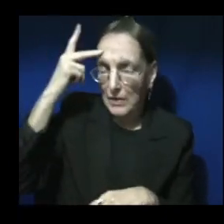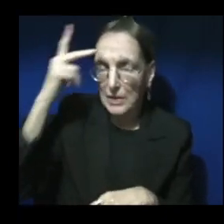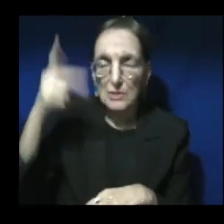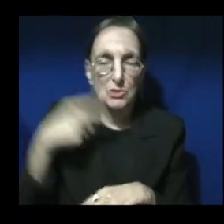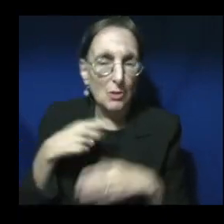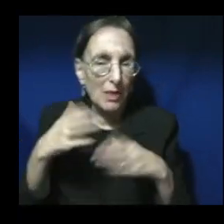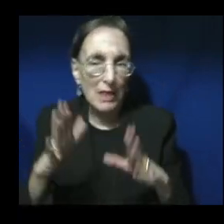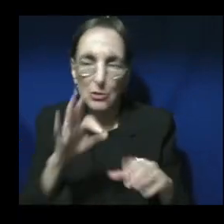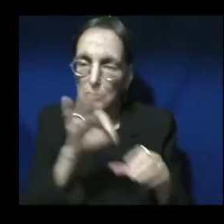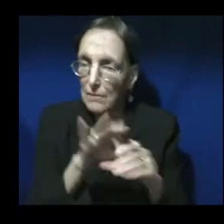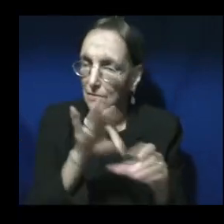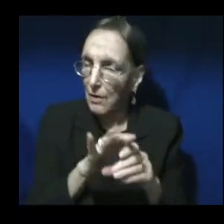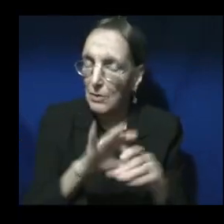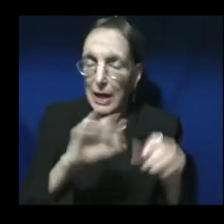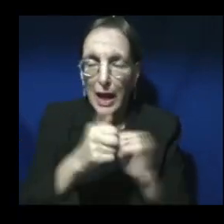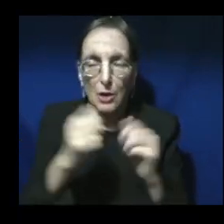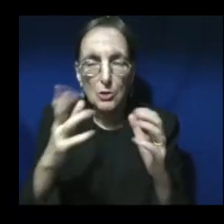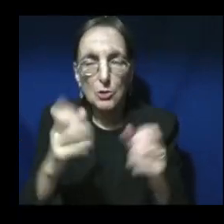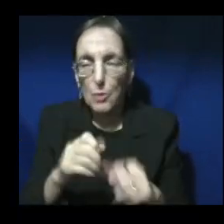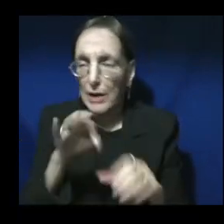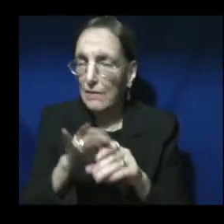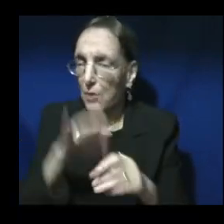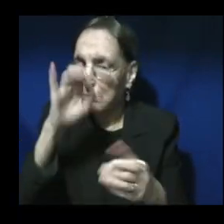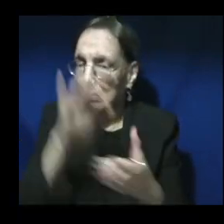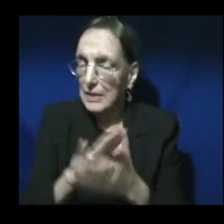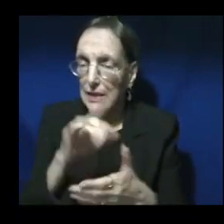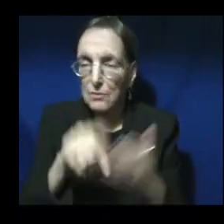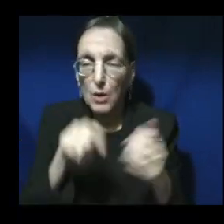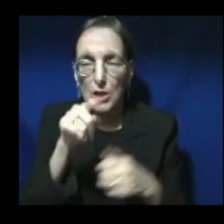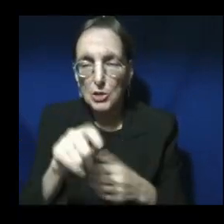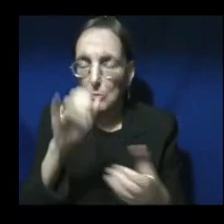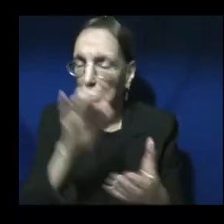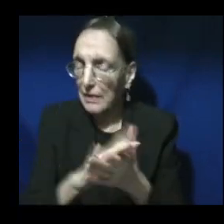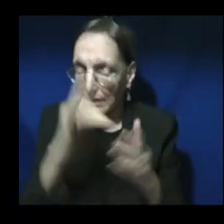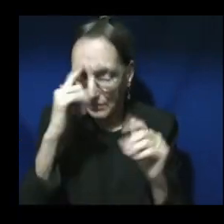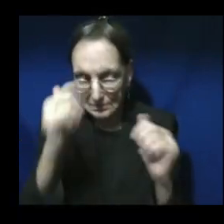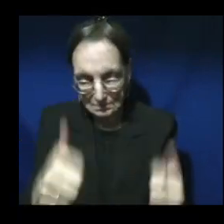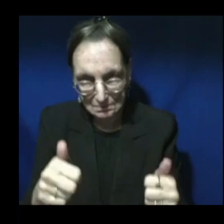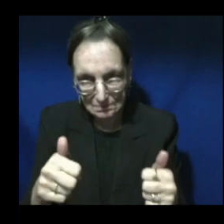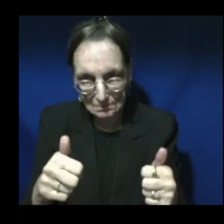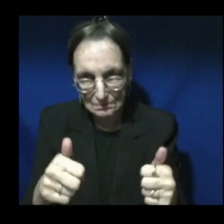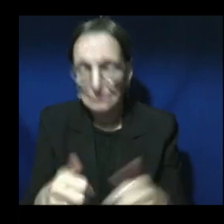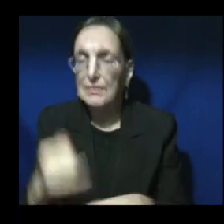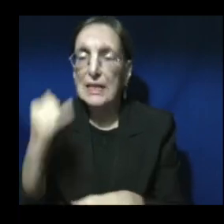to point out something, which is whether you like him or not, and feel free to do either one. Right?